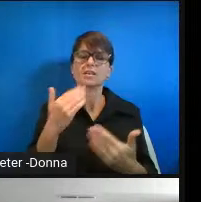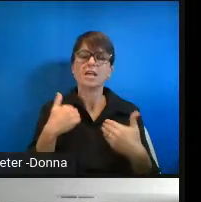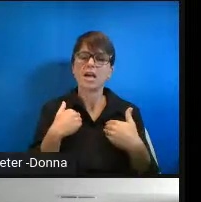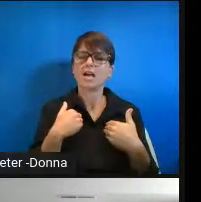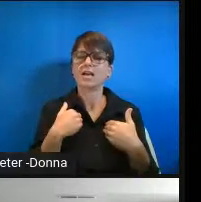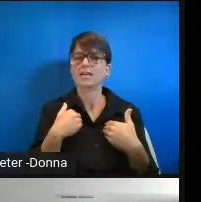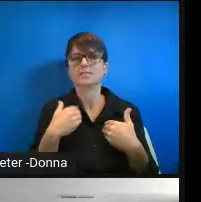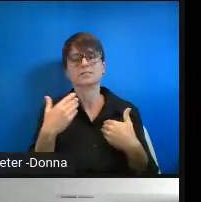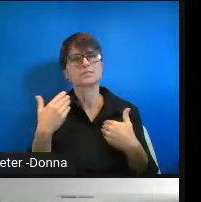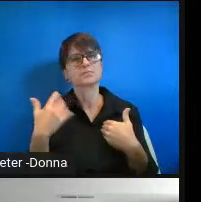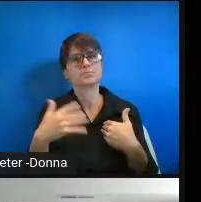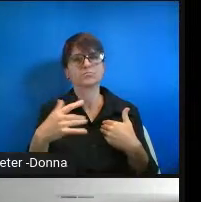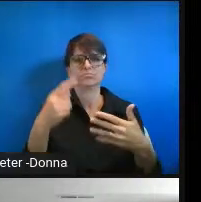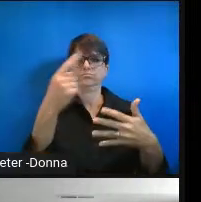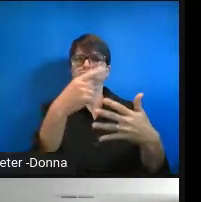cura Dell package which is the